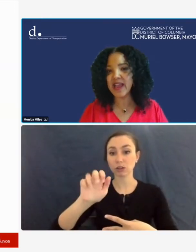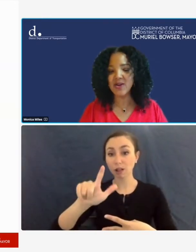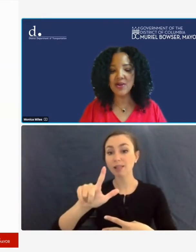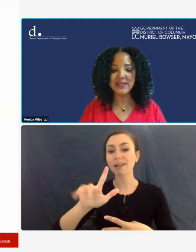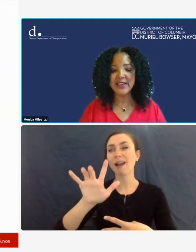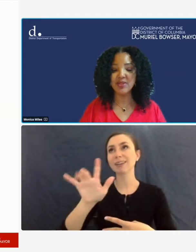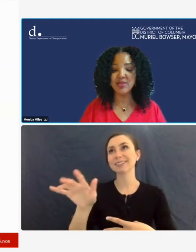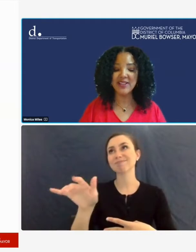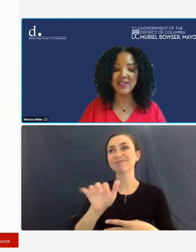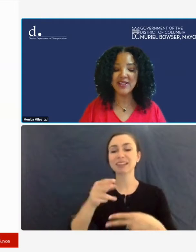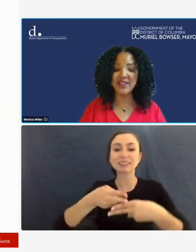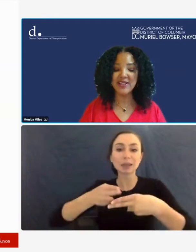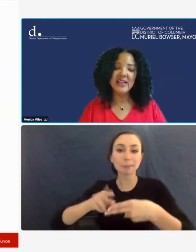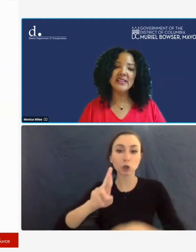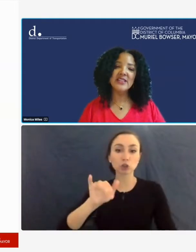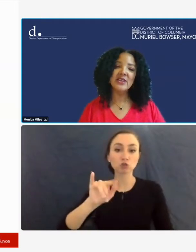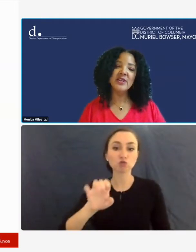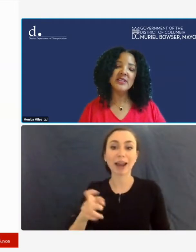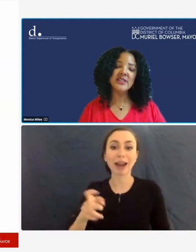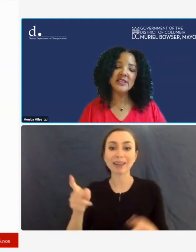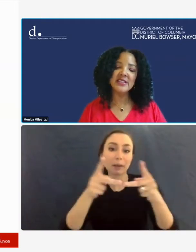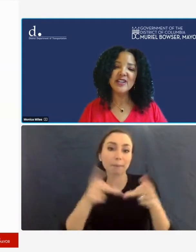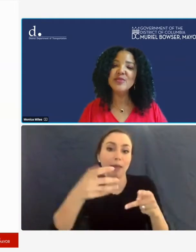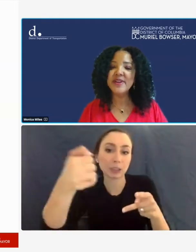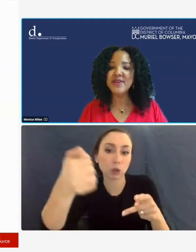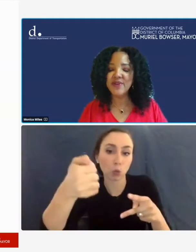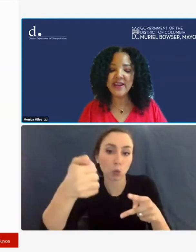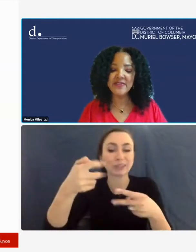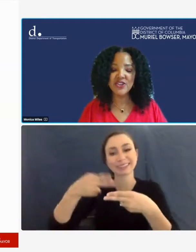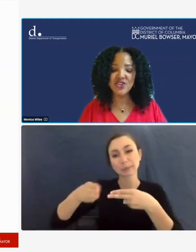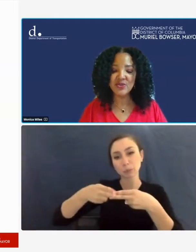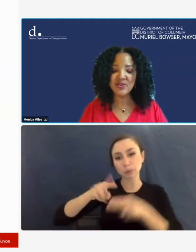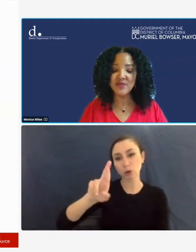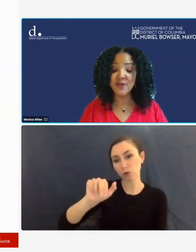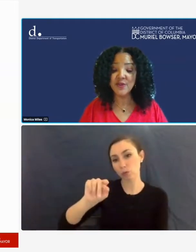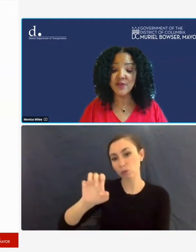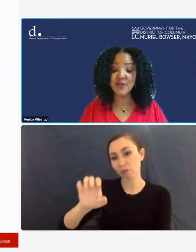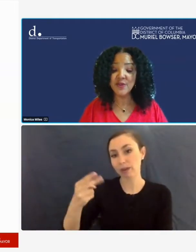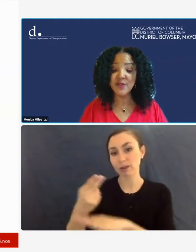it like a placeholder and so it's a it's a temporary rate that's used for invoicing purposes